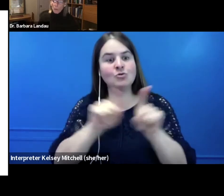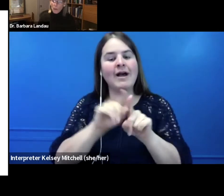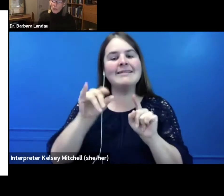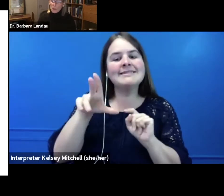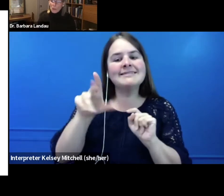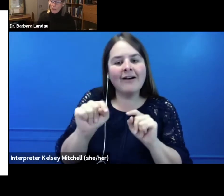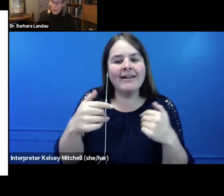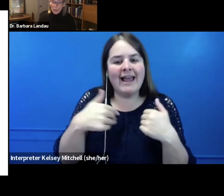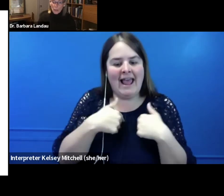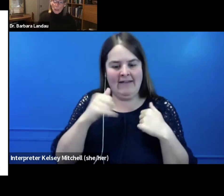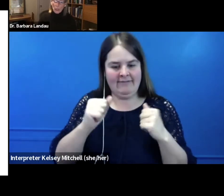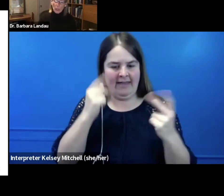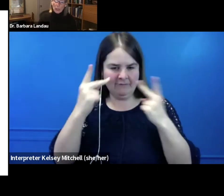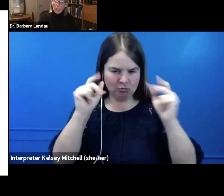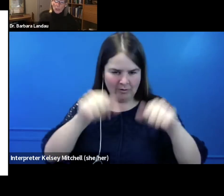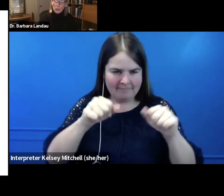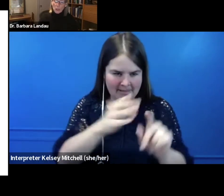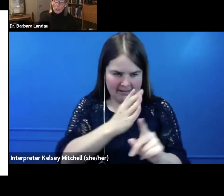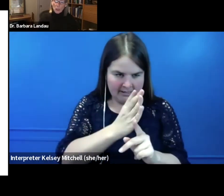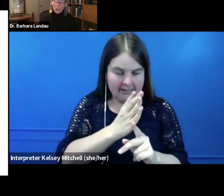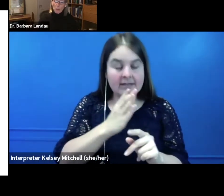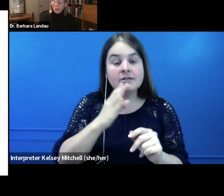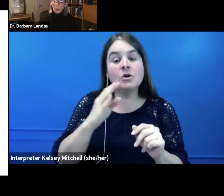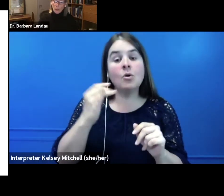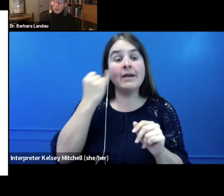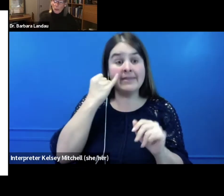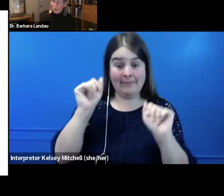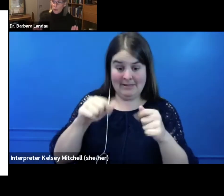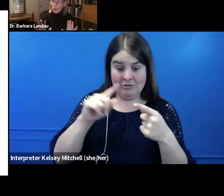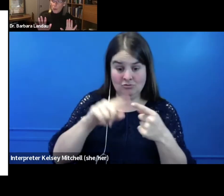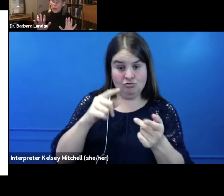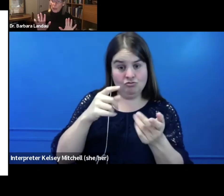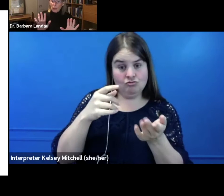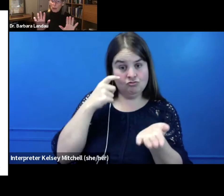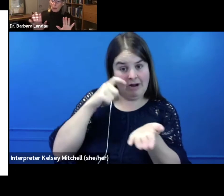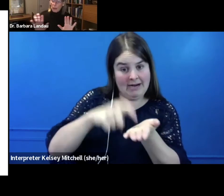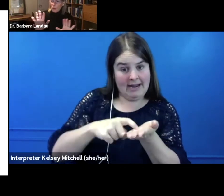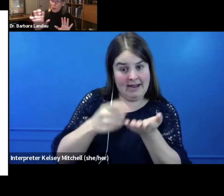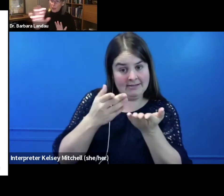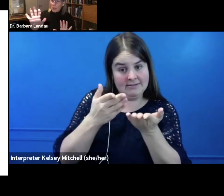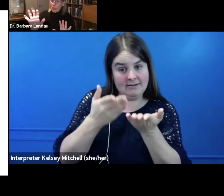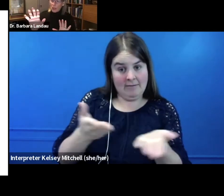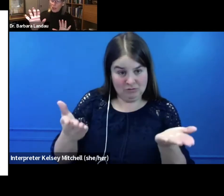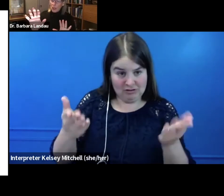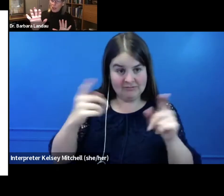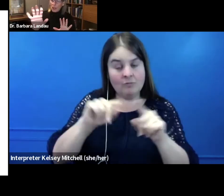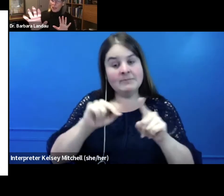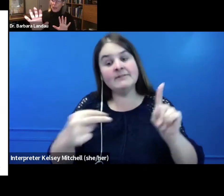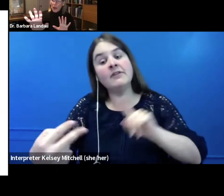this capacity engages multiple viewpoint